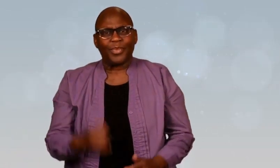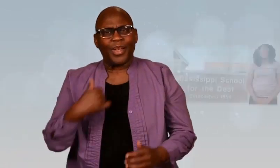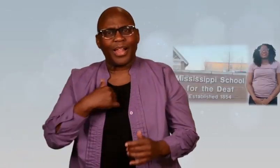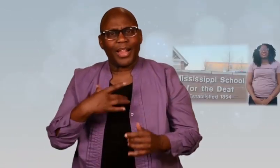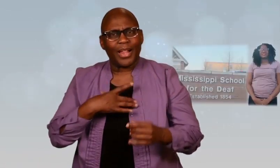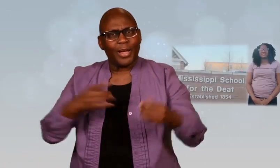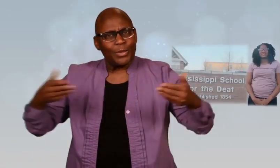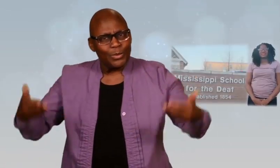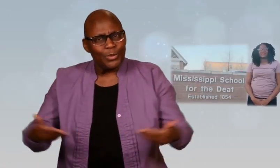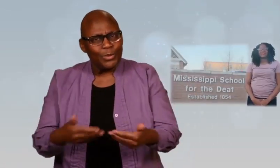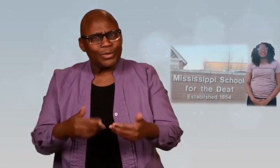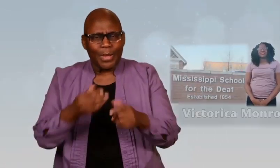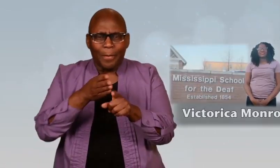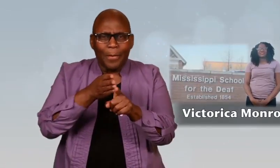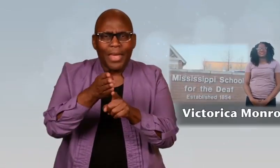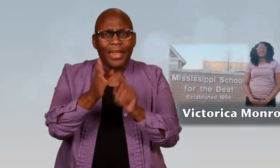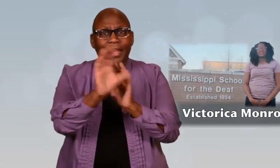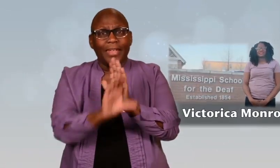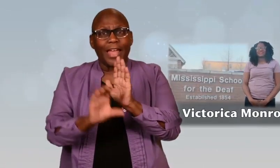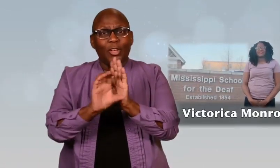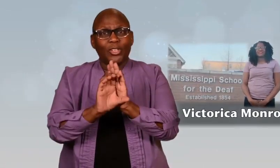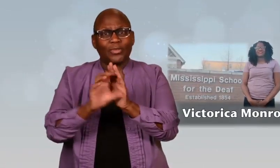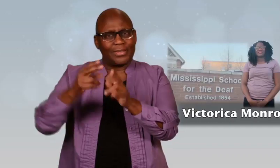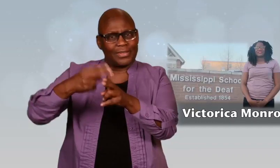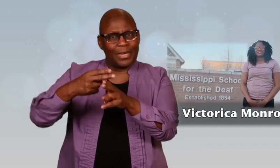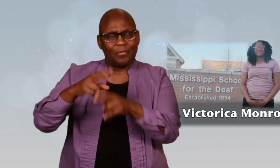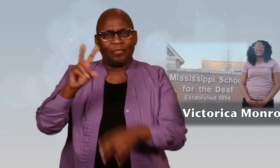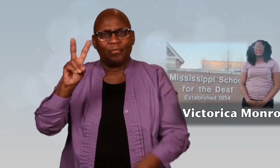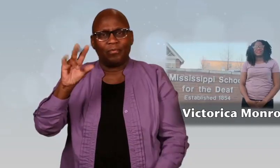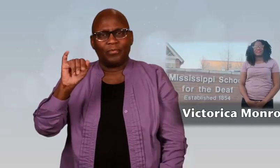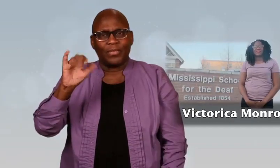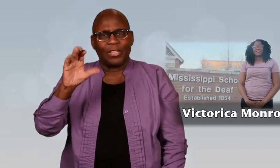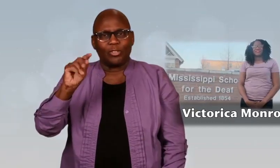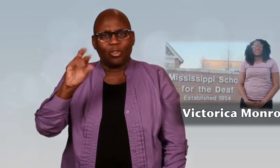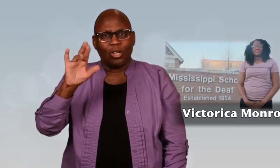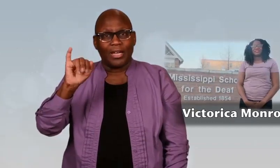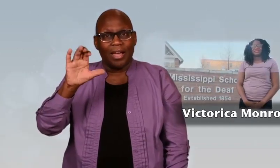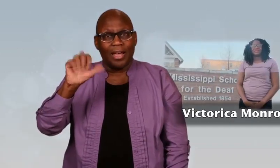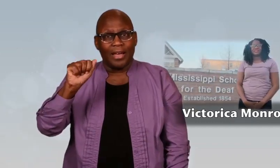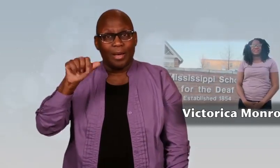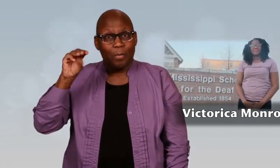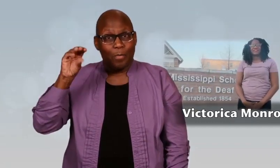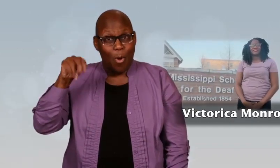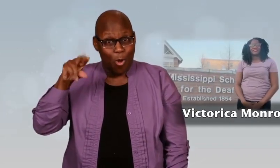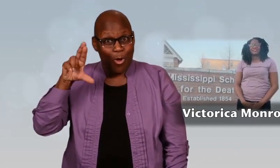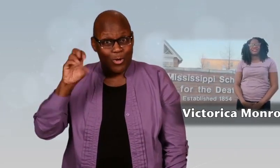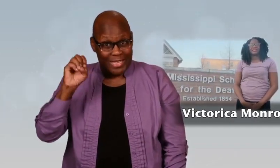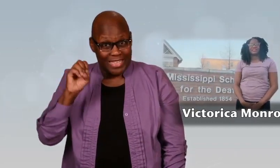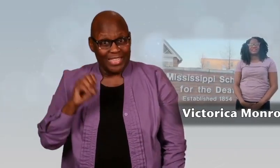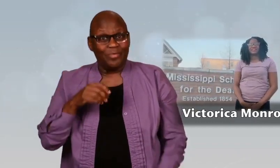Let me introduce you to the main character in our film, Victoria Monroe.